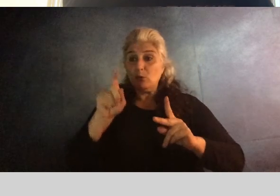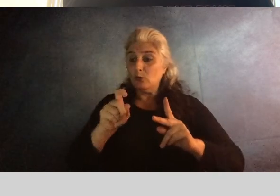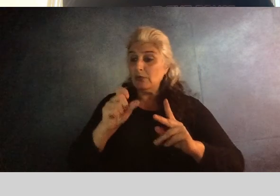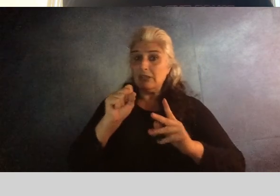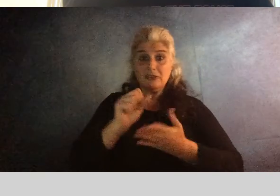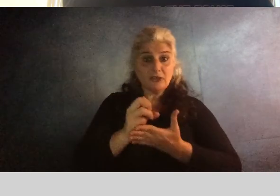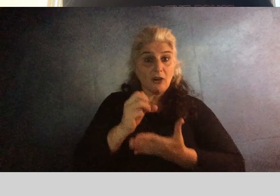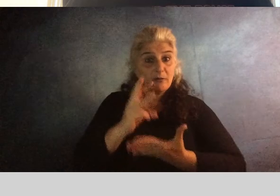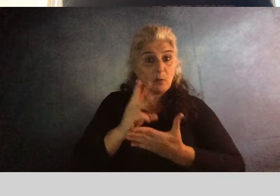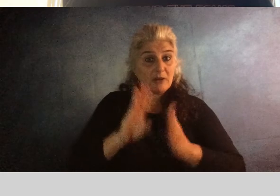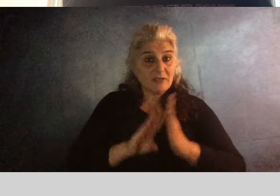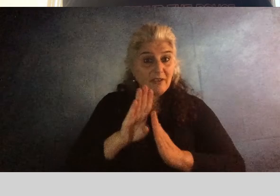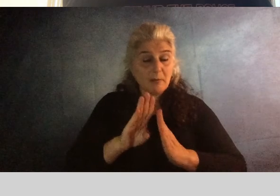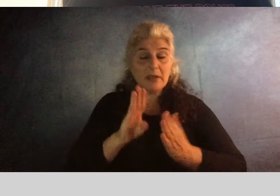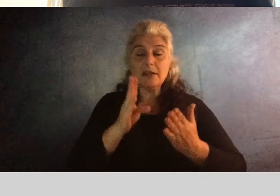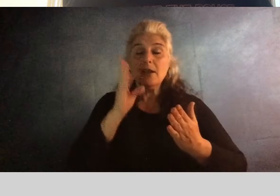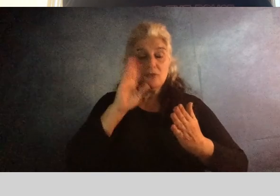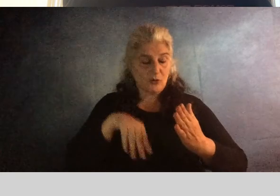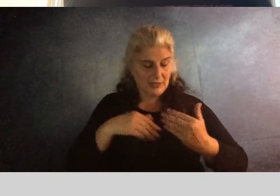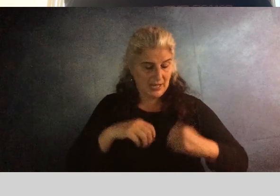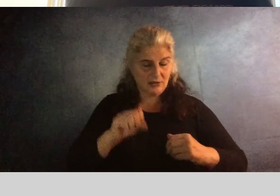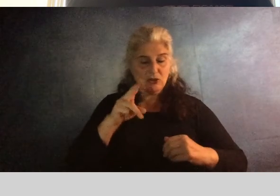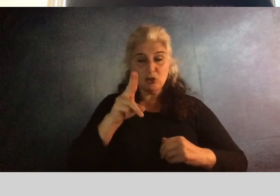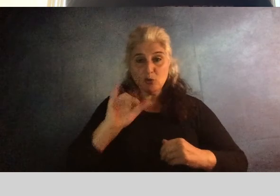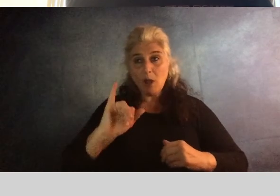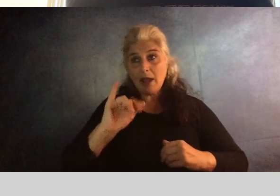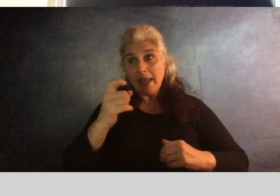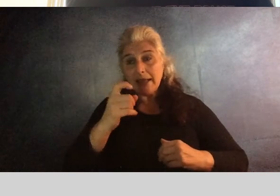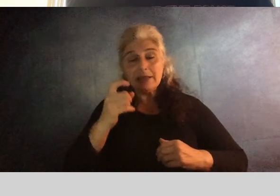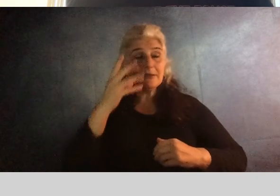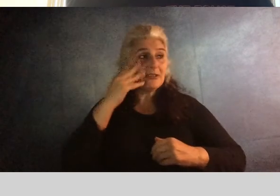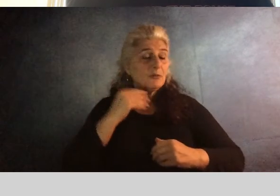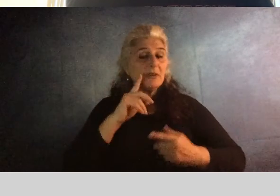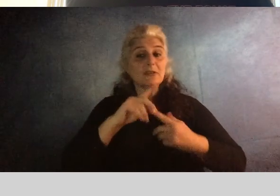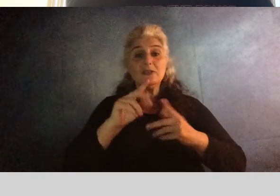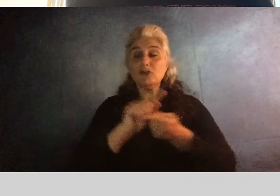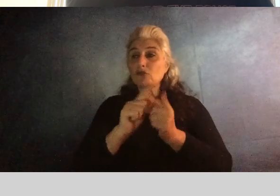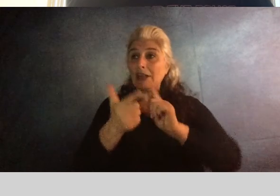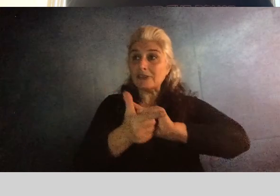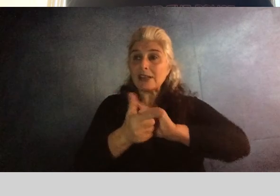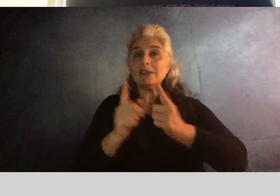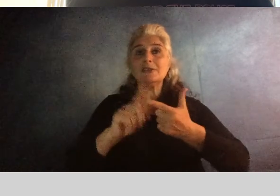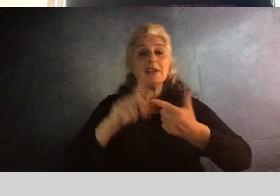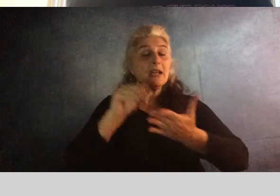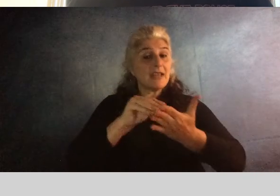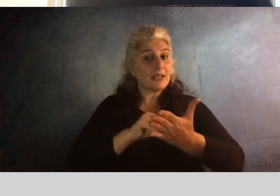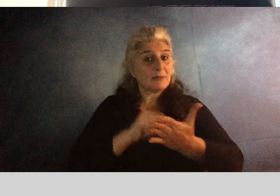Grants are available for UI/UX improvement, translation, education efforts, documentation, project management,